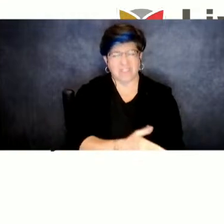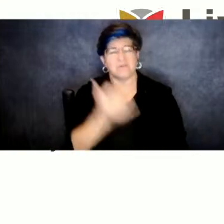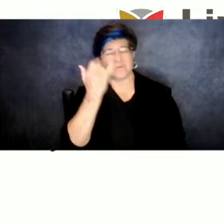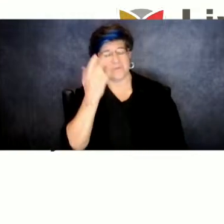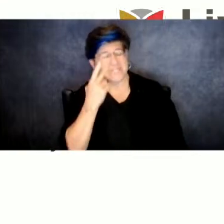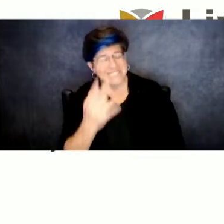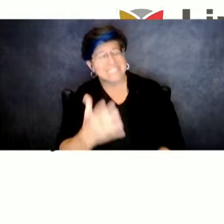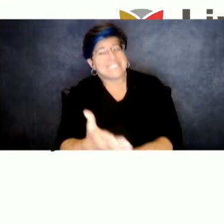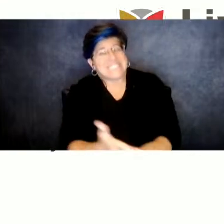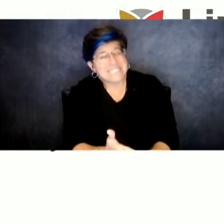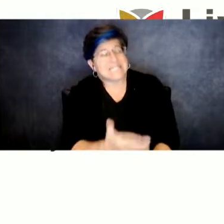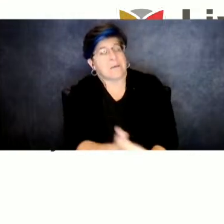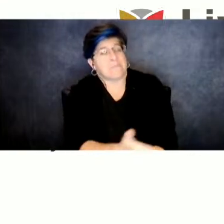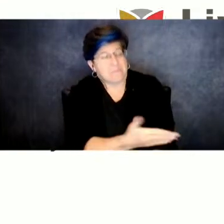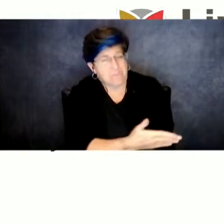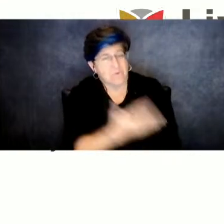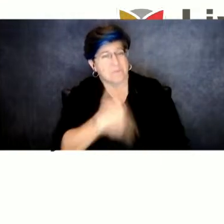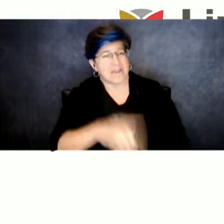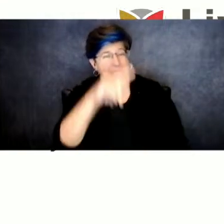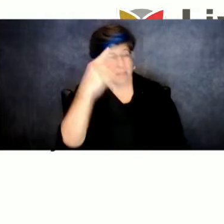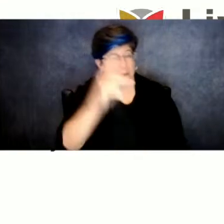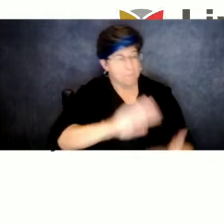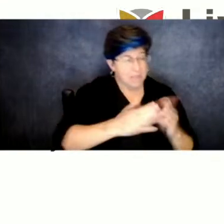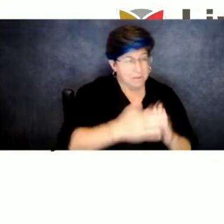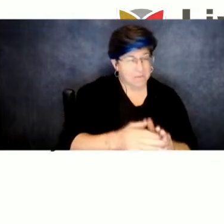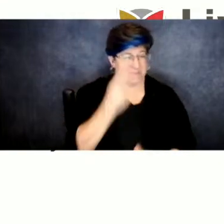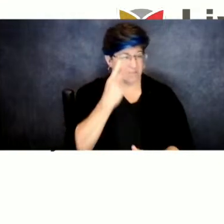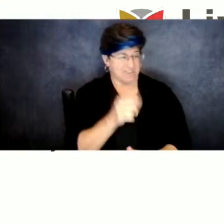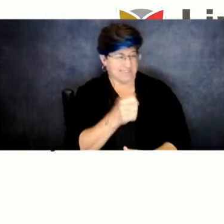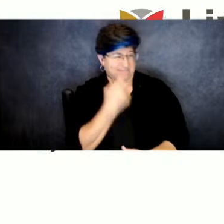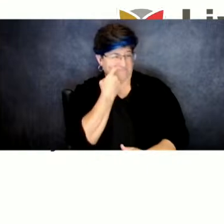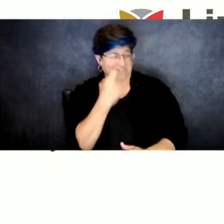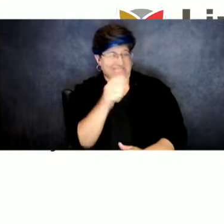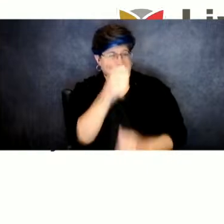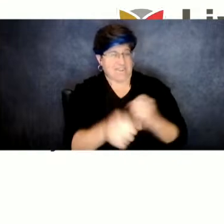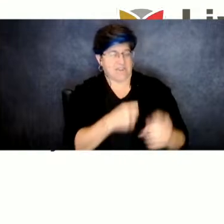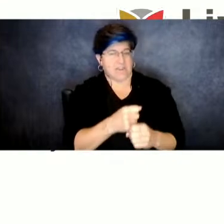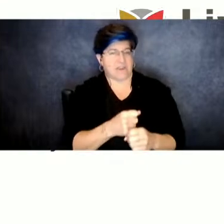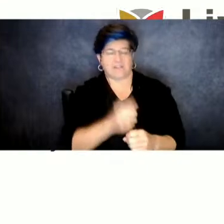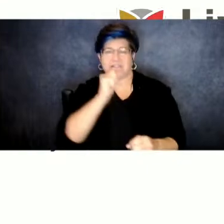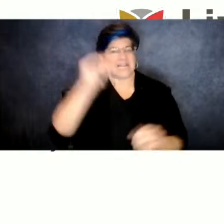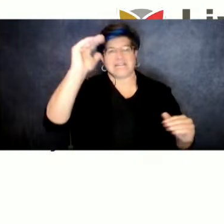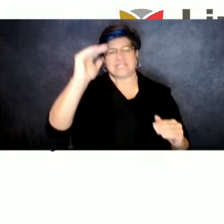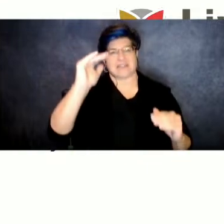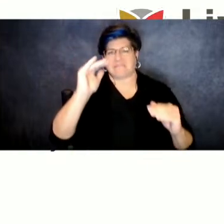GAP AND WHILE WE'VE SEEN SOME IMPROVEMENTS IN THE BLACK